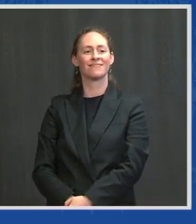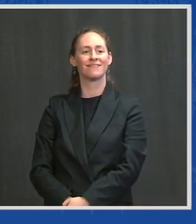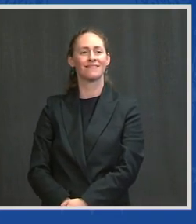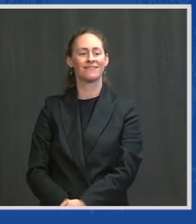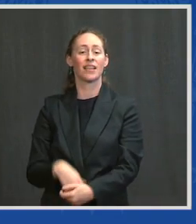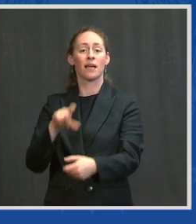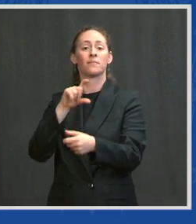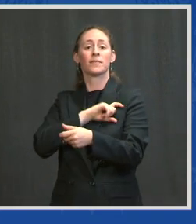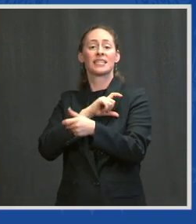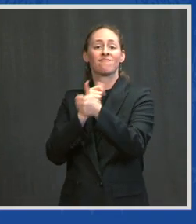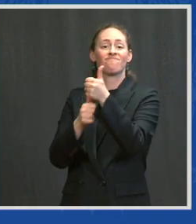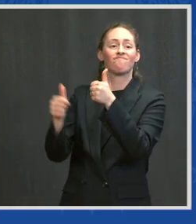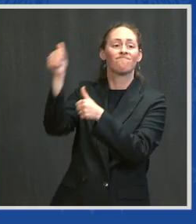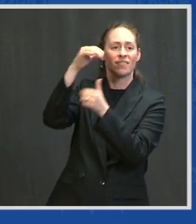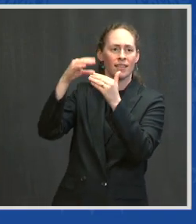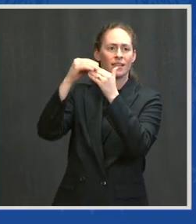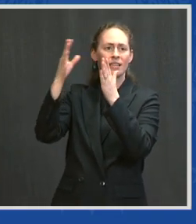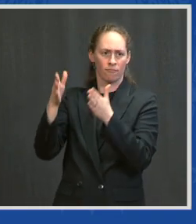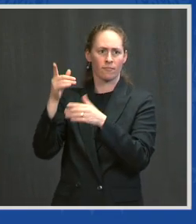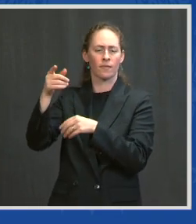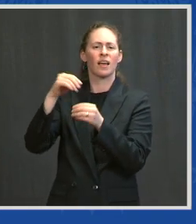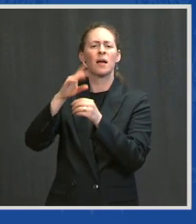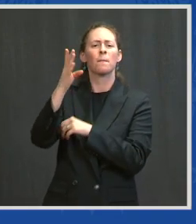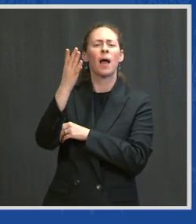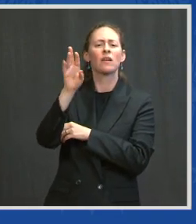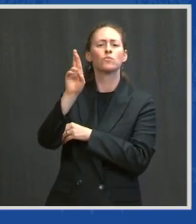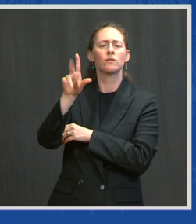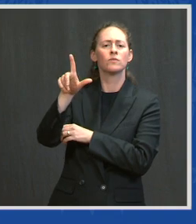Louisiana, talked about how he's coordinating more closely